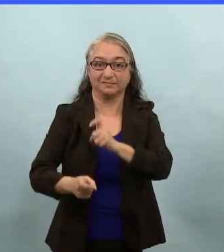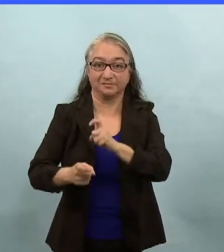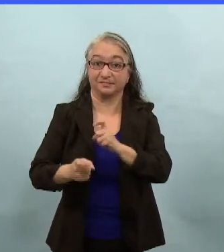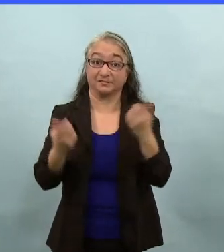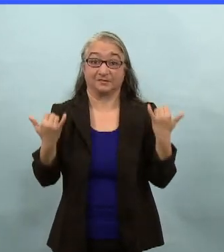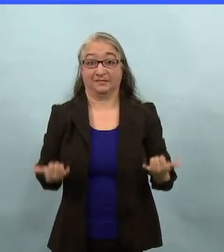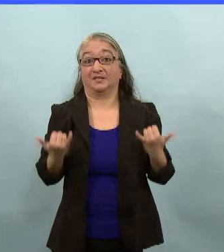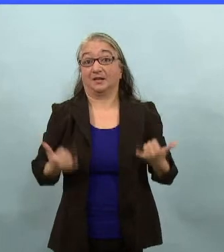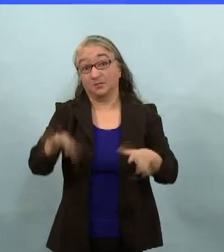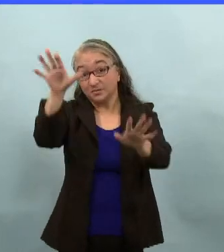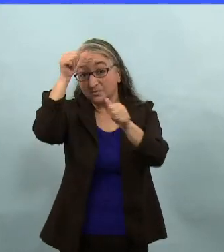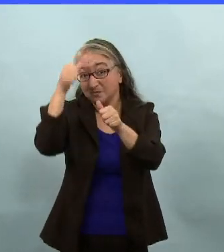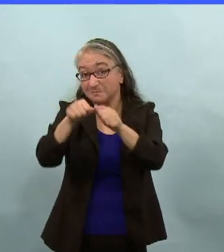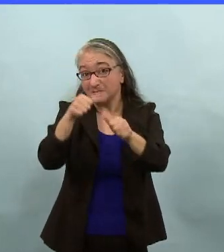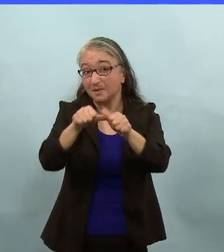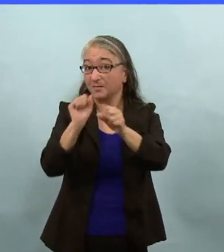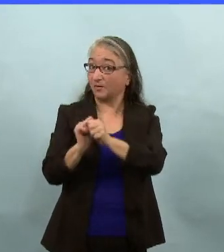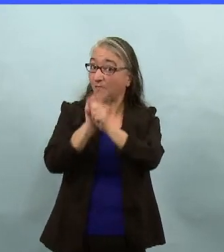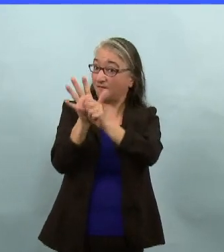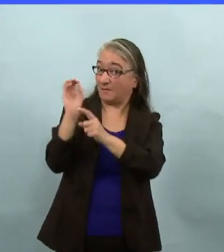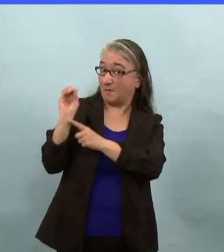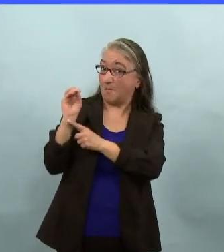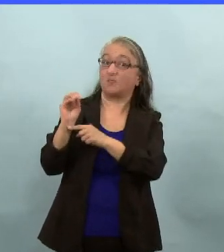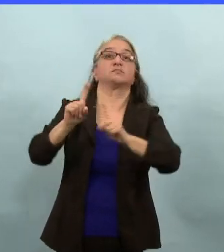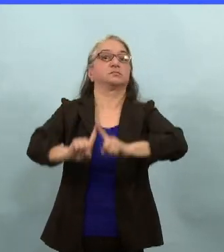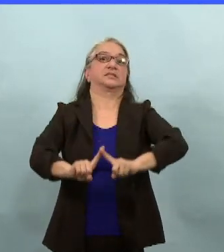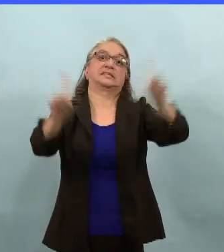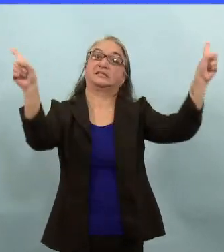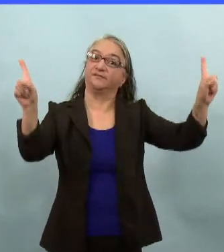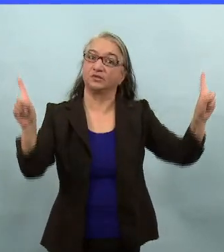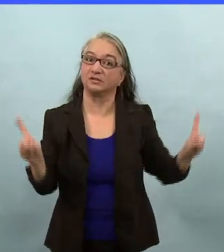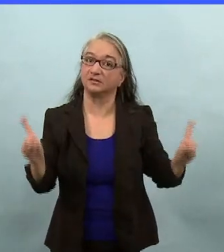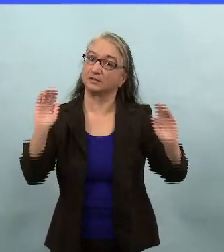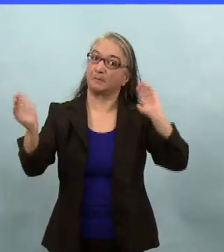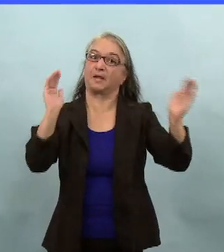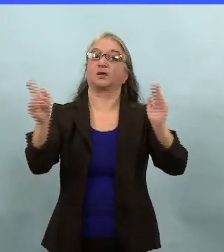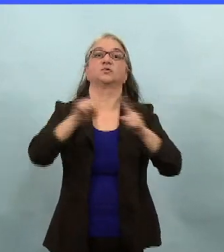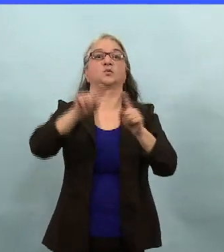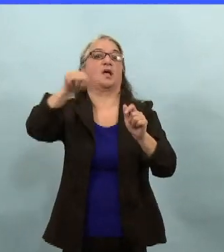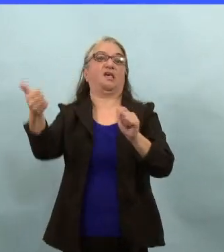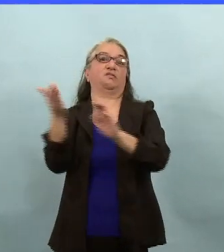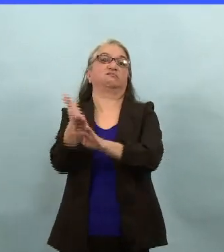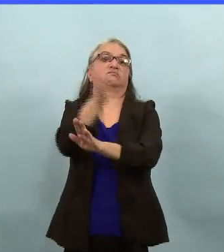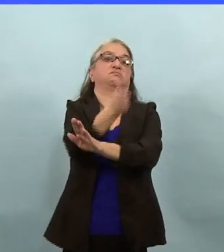differently so we have shifted again our case and contact management is very different just because